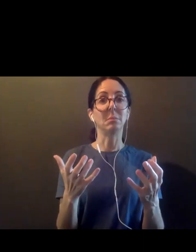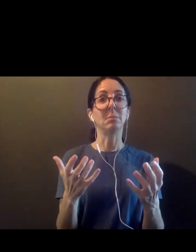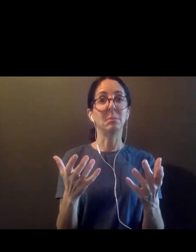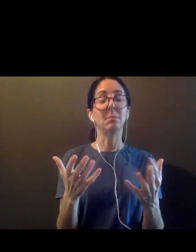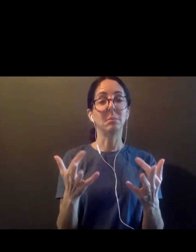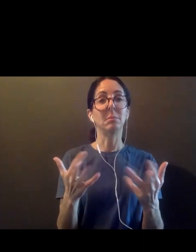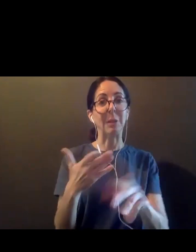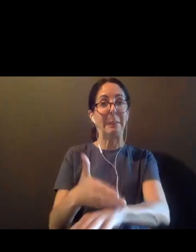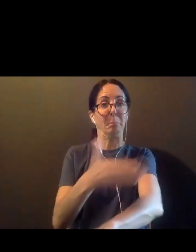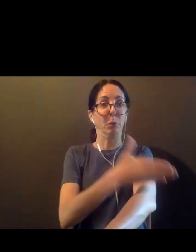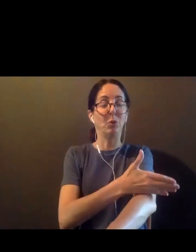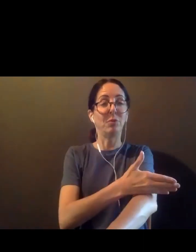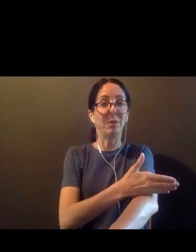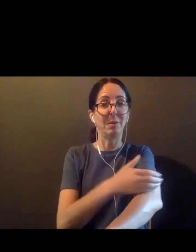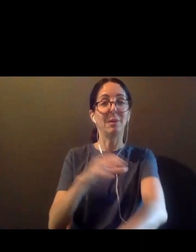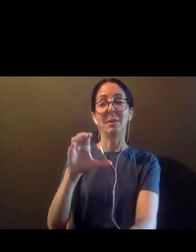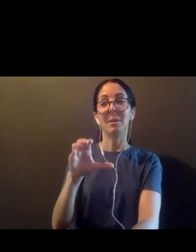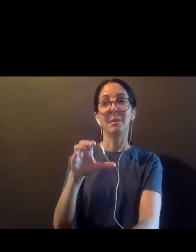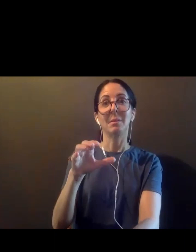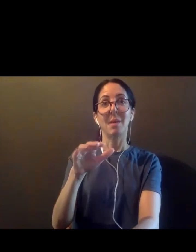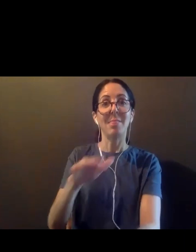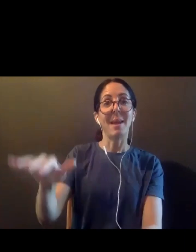necessary for their own well-being.